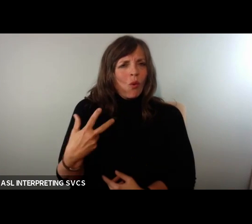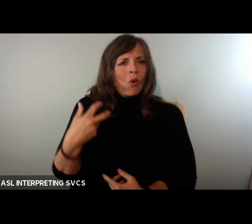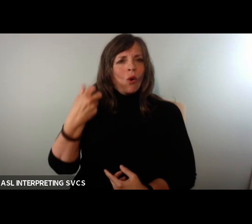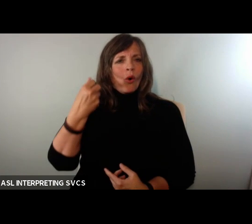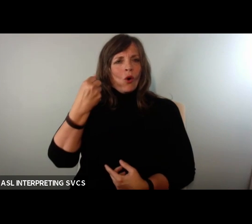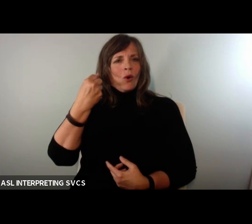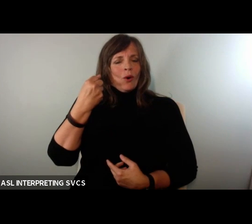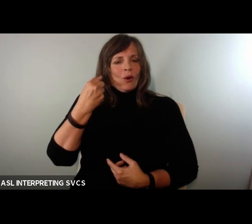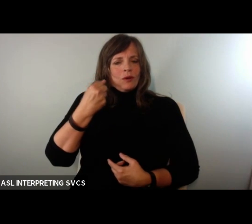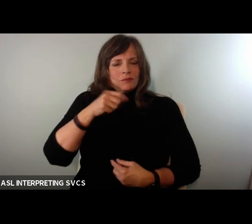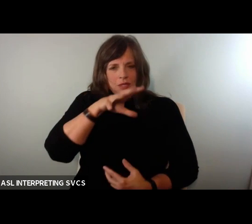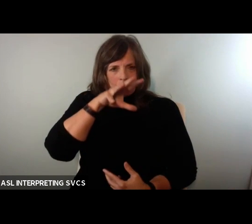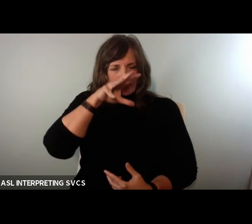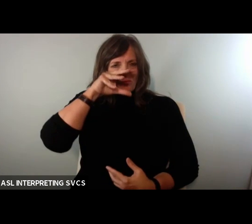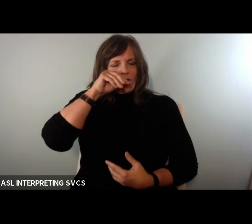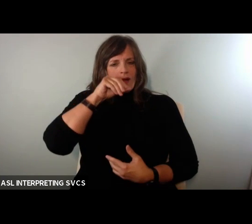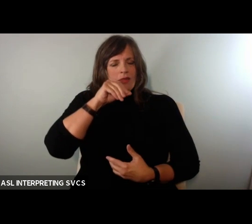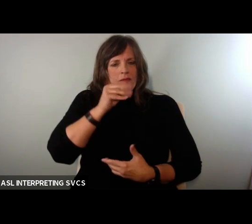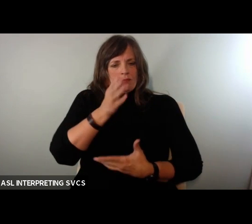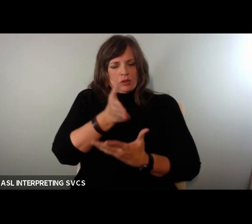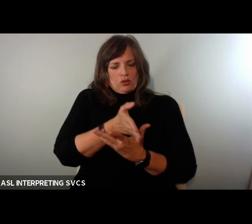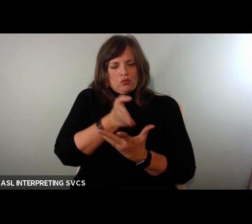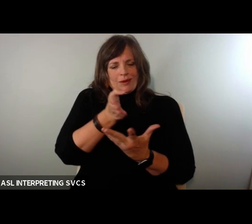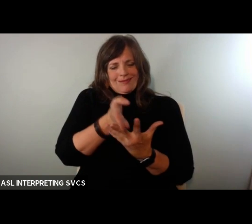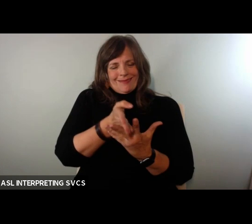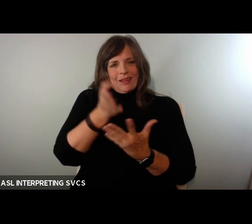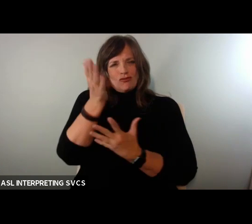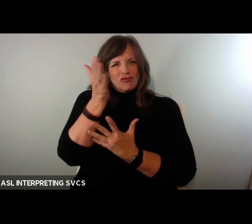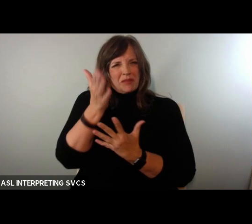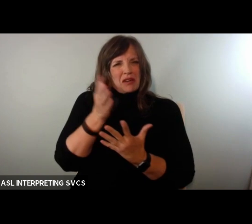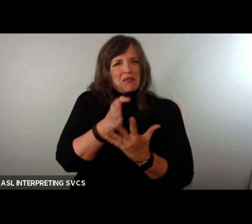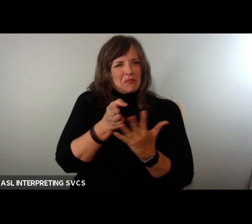to be able to fully receive and accept all the information we're getting.